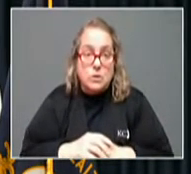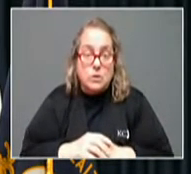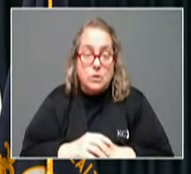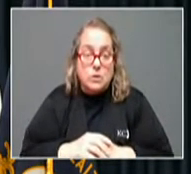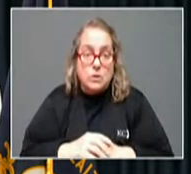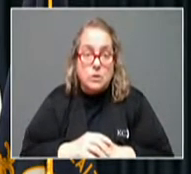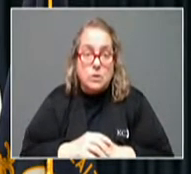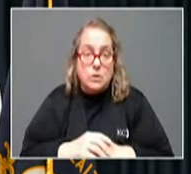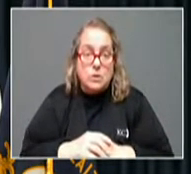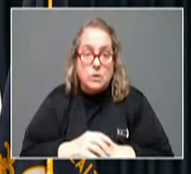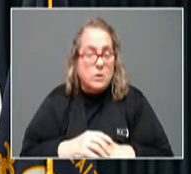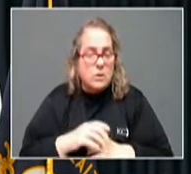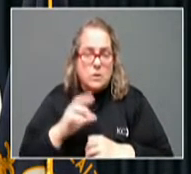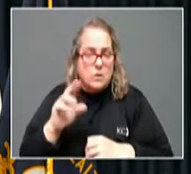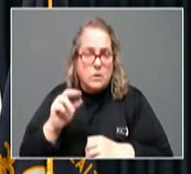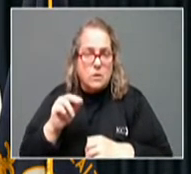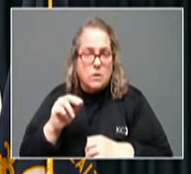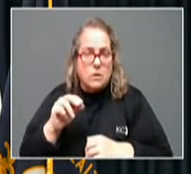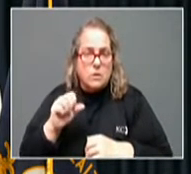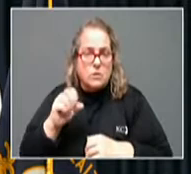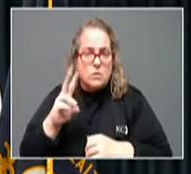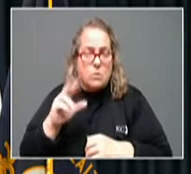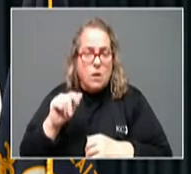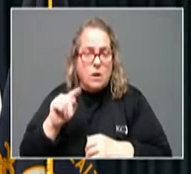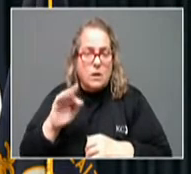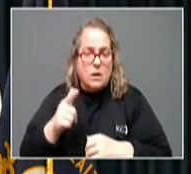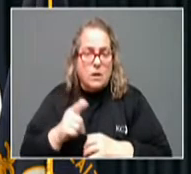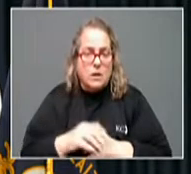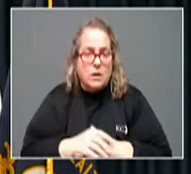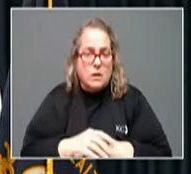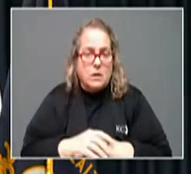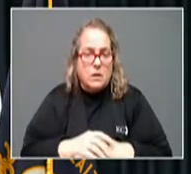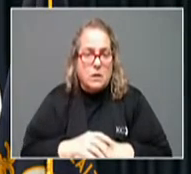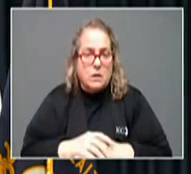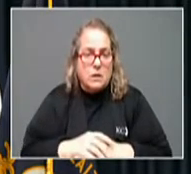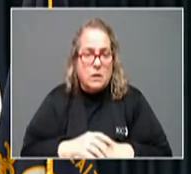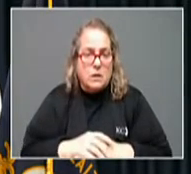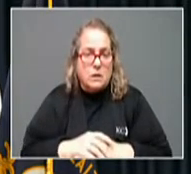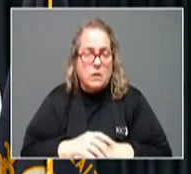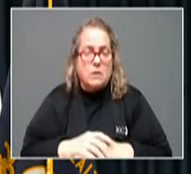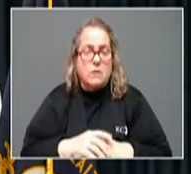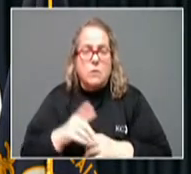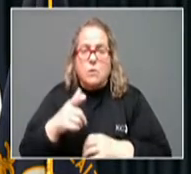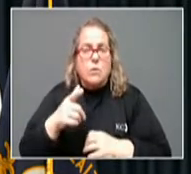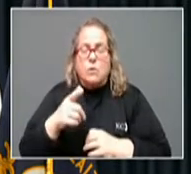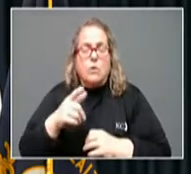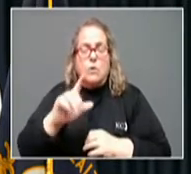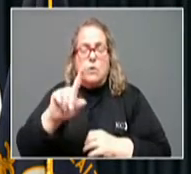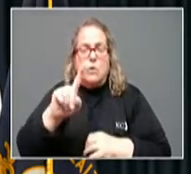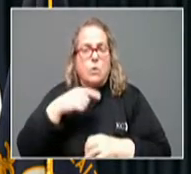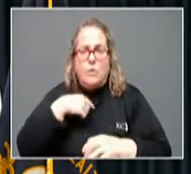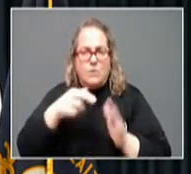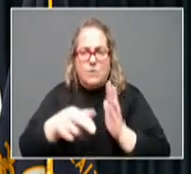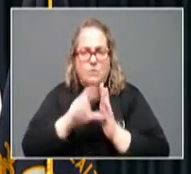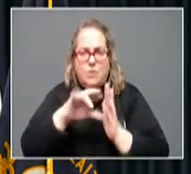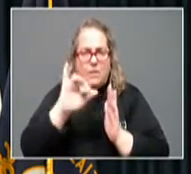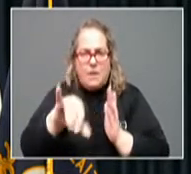Always. Oh, right. We're still we're still reviewing, uh, that bill, some of the